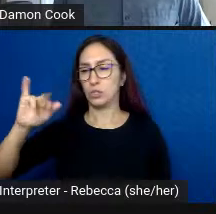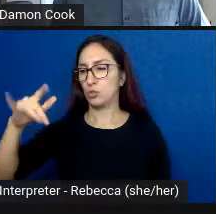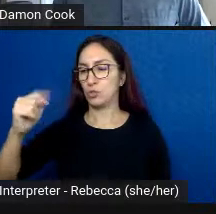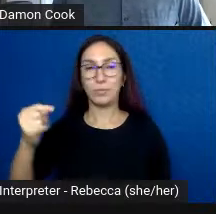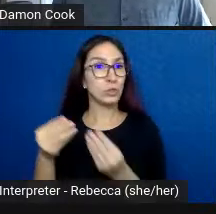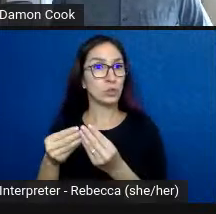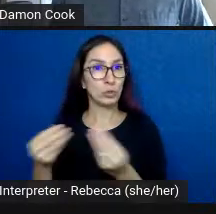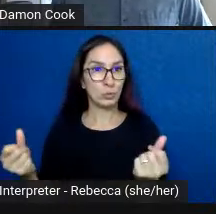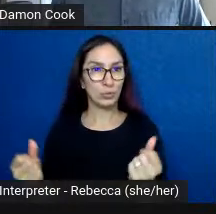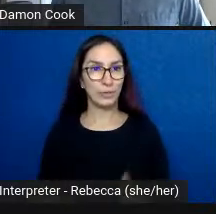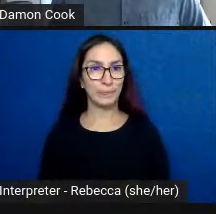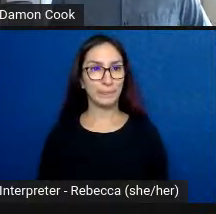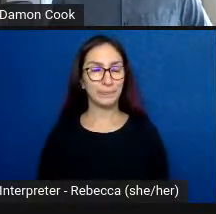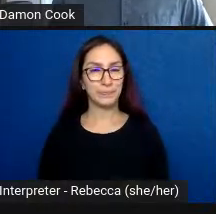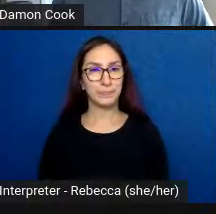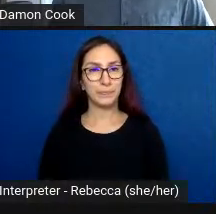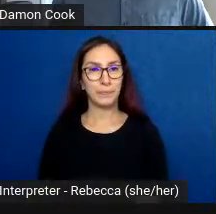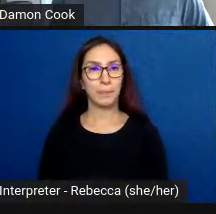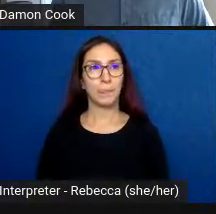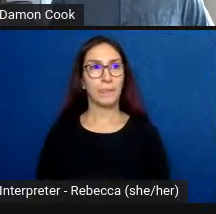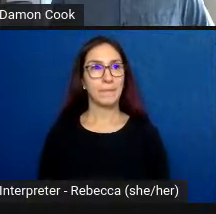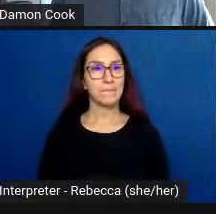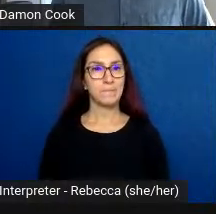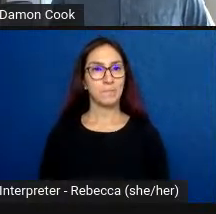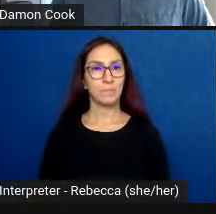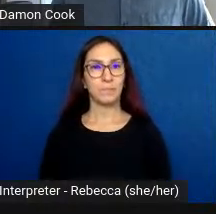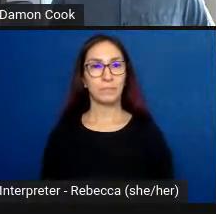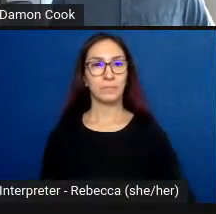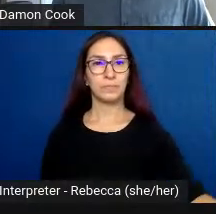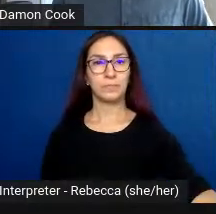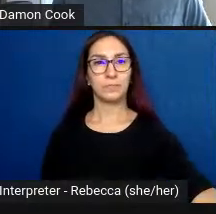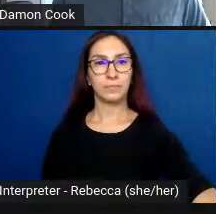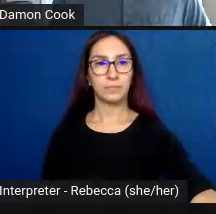page and there is a body scroll lock solution as well. [REFERRING TO SLIDES]